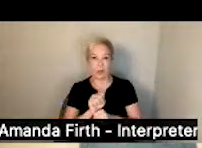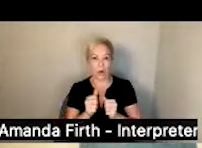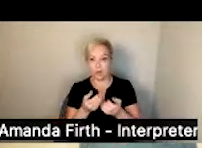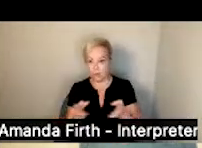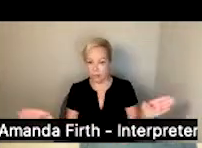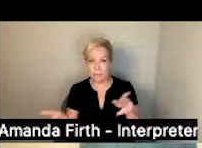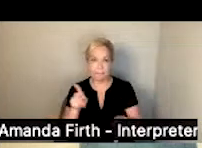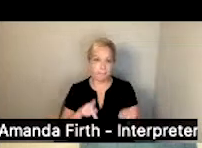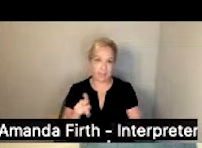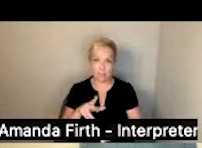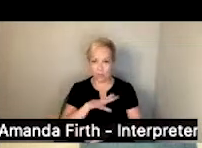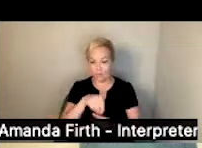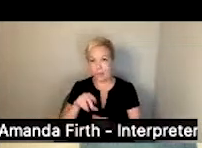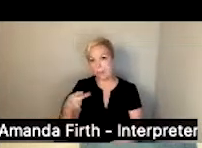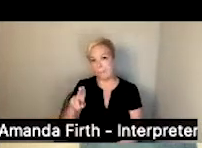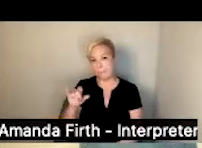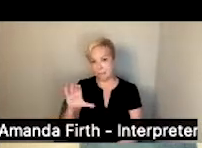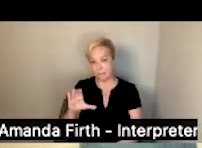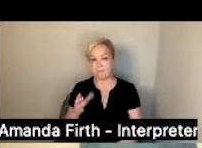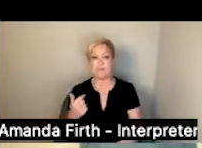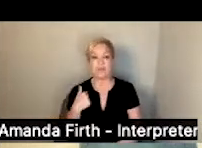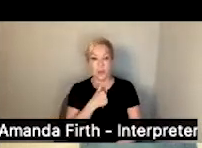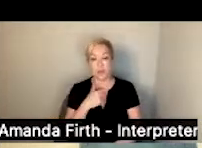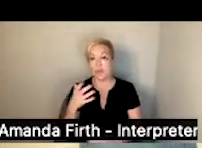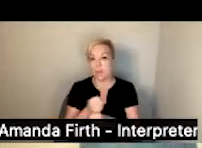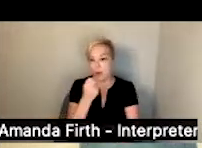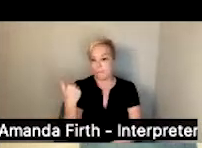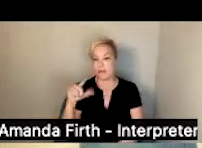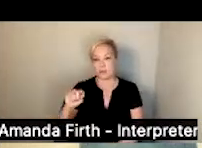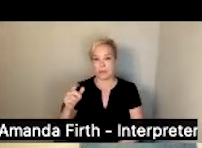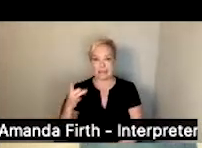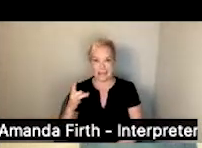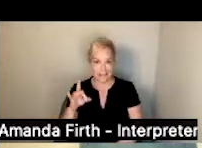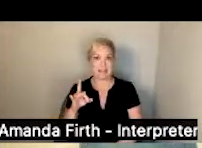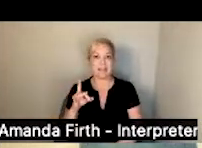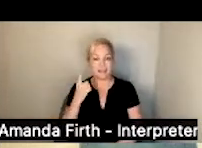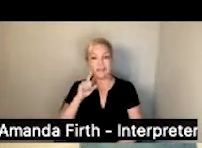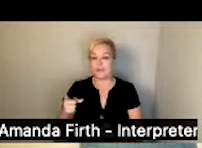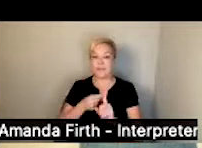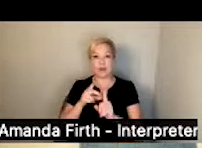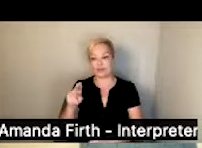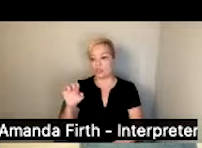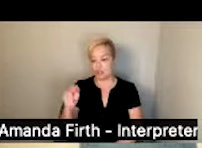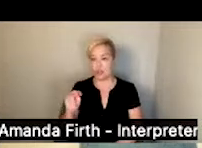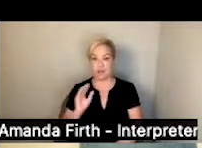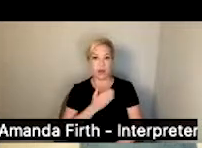winning our vote by a huge margin. We were the first major U.S. museum to unionize since